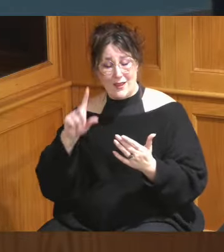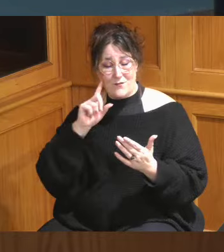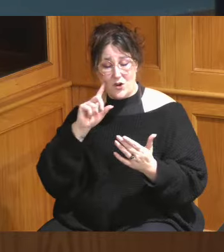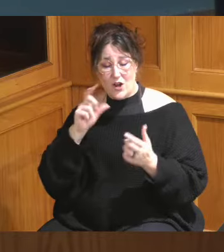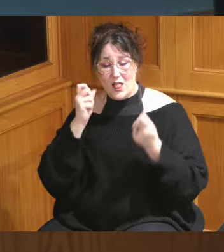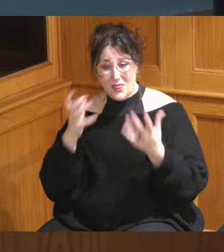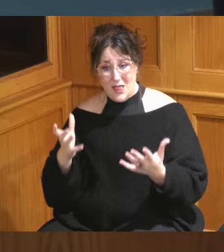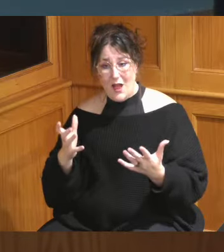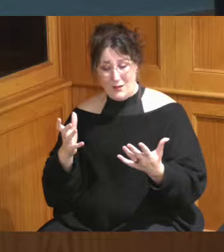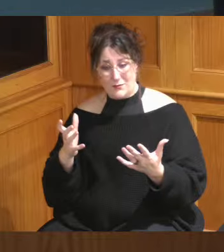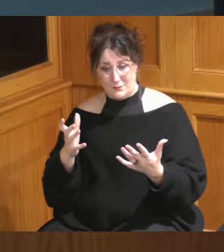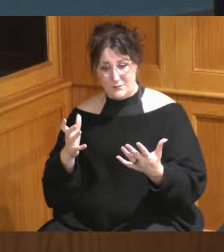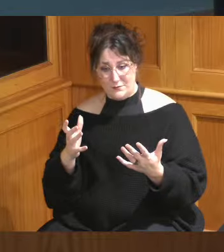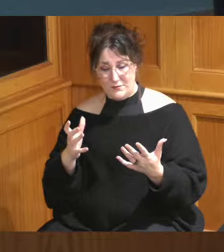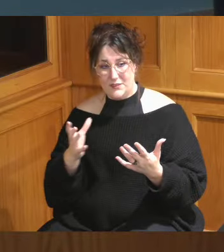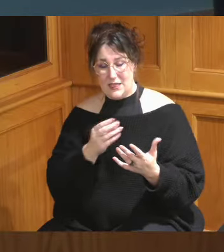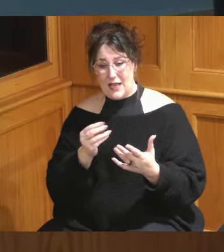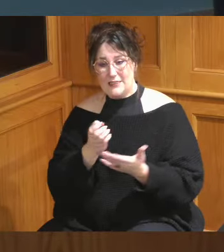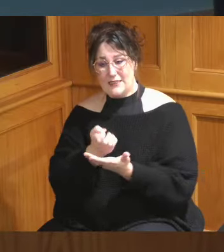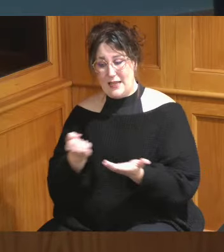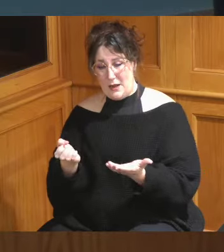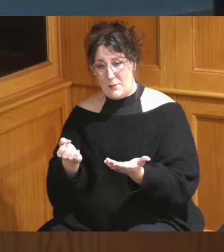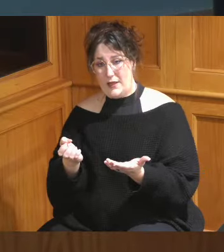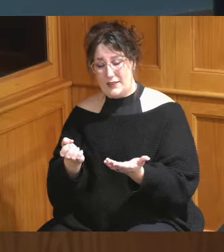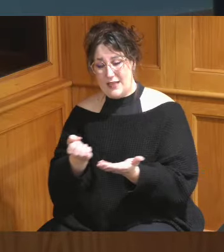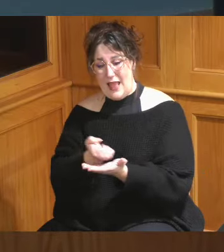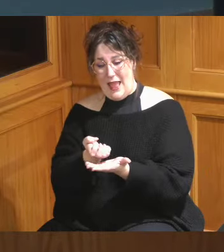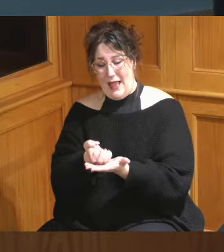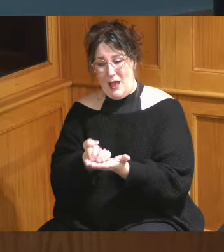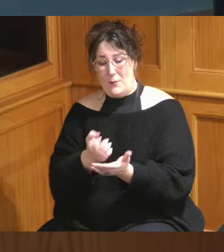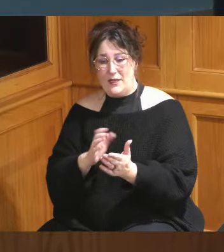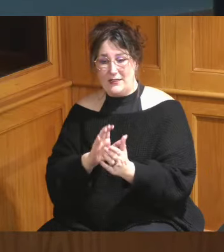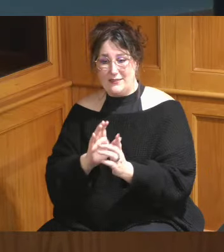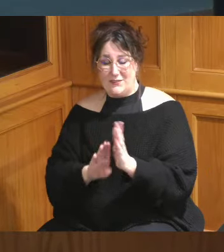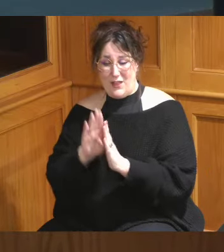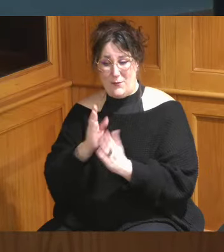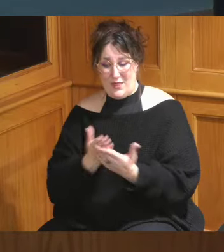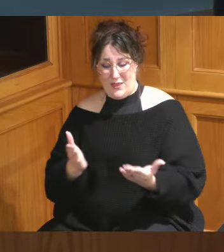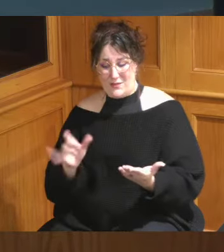a lot about some of the economic development stuff and so this budget or our recommendations to the